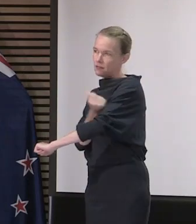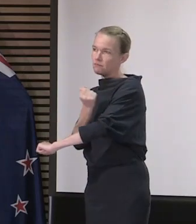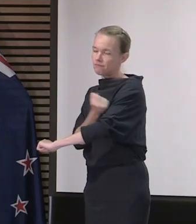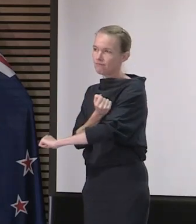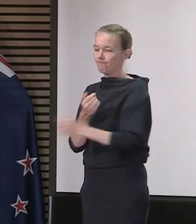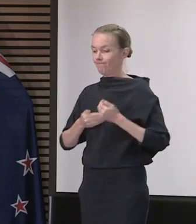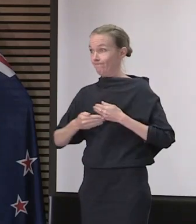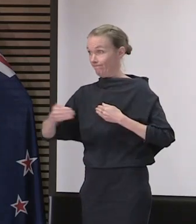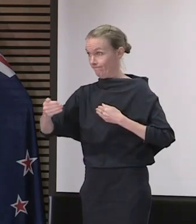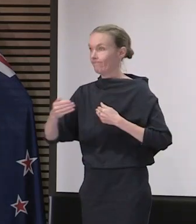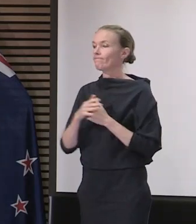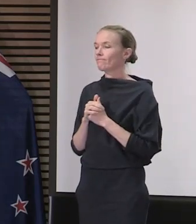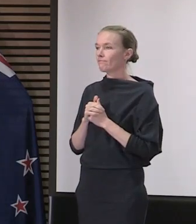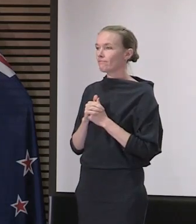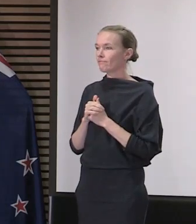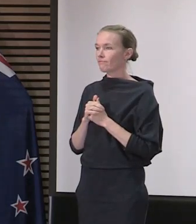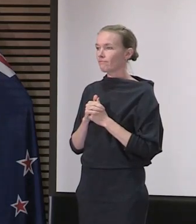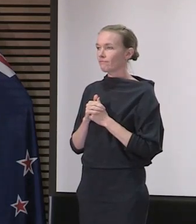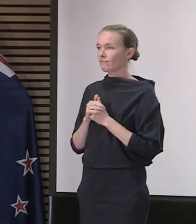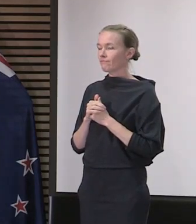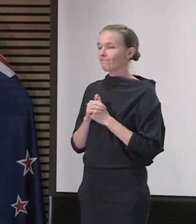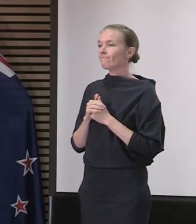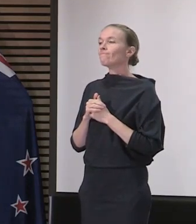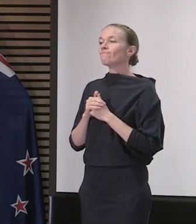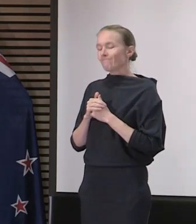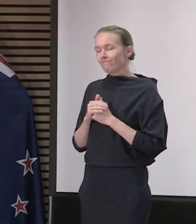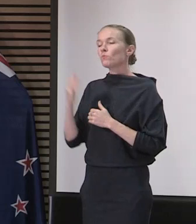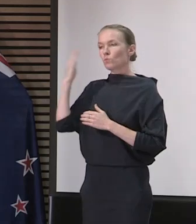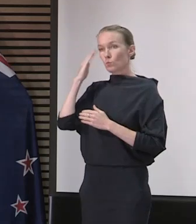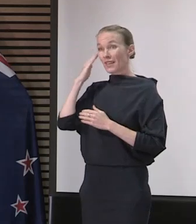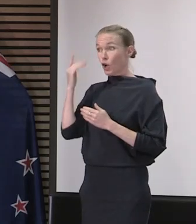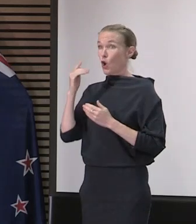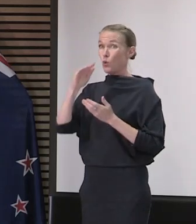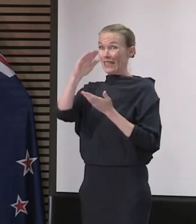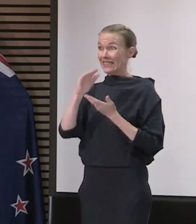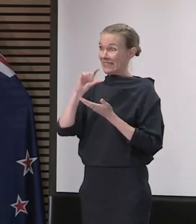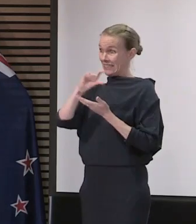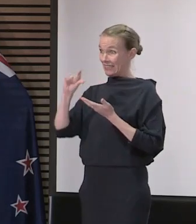accredited vaccinated and a range of other providers. And